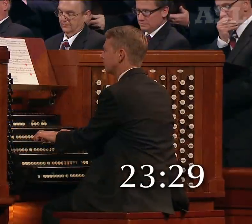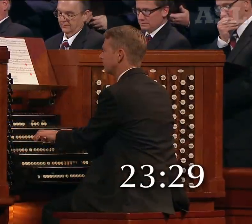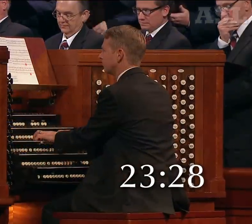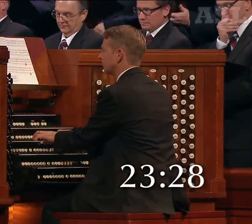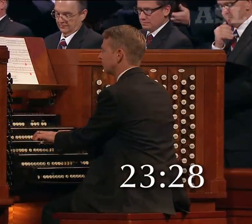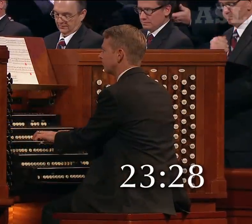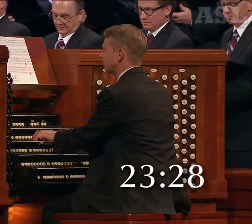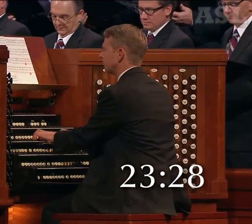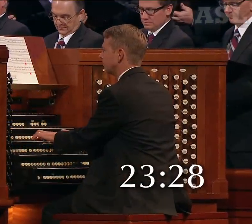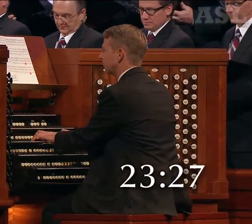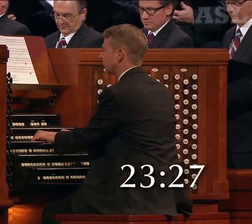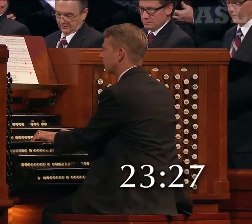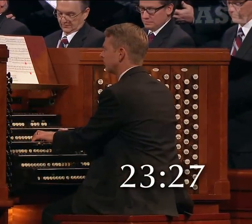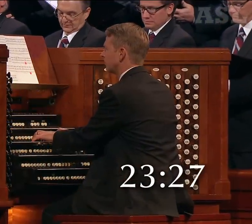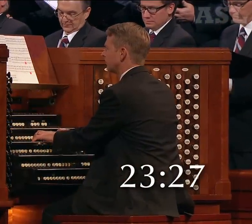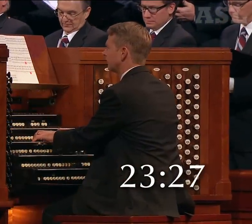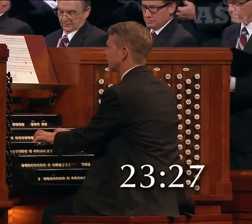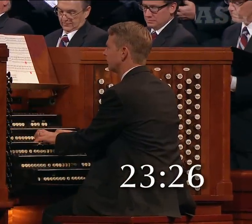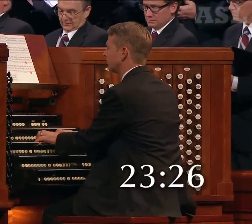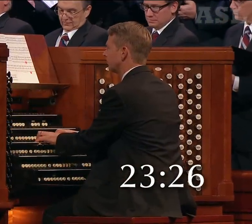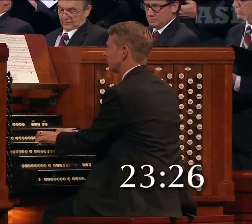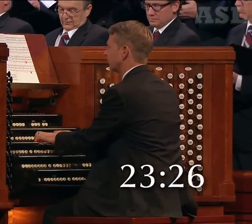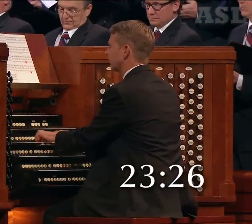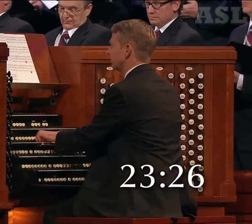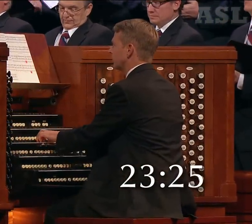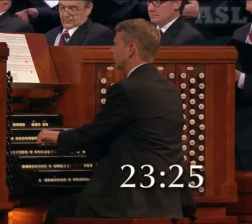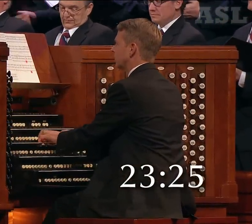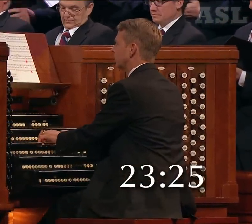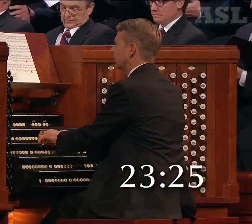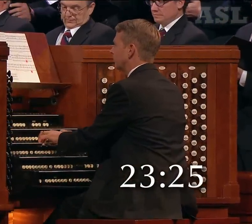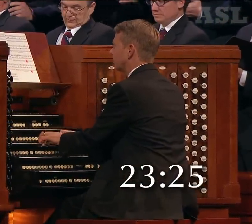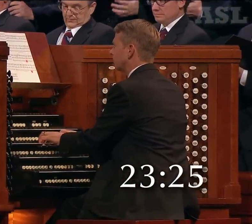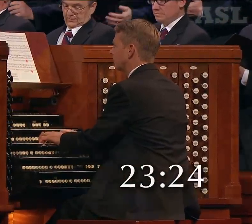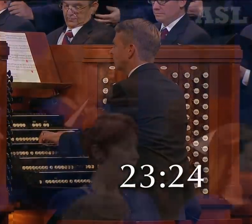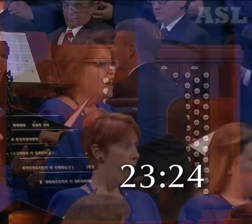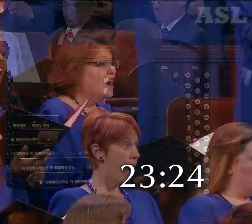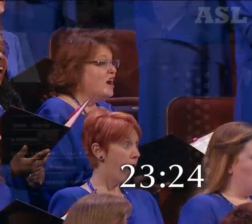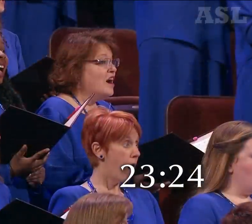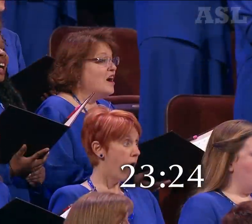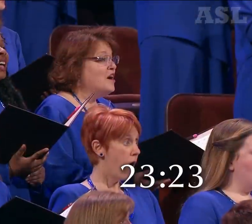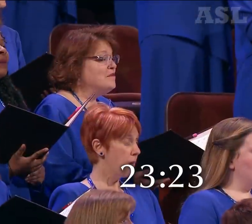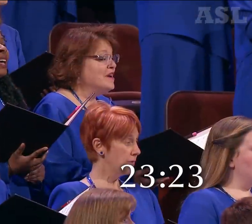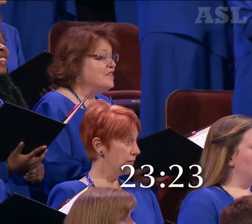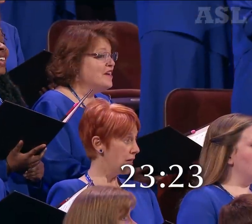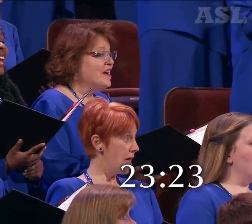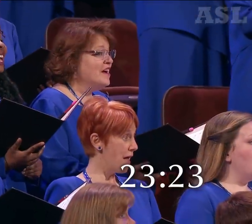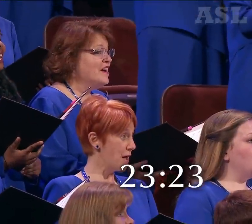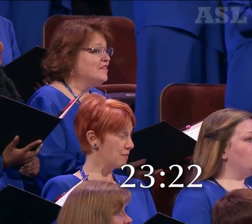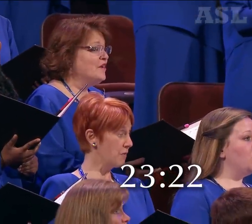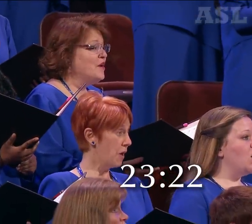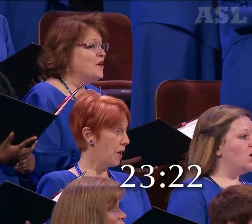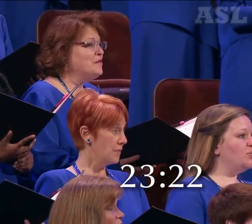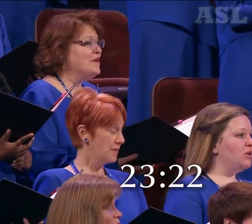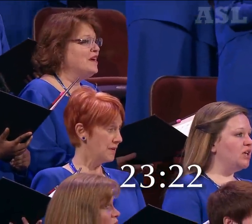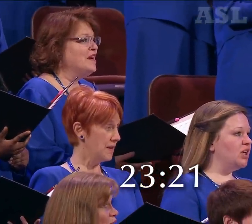CLOSED CAPTION CHANNEL OF THE CHURCH OF JESUS CHRIST OF LATTER-DAY SAINTS.